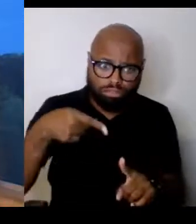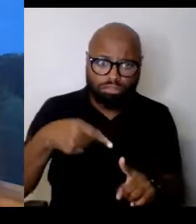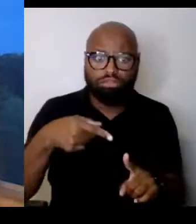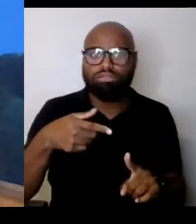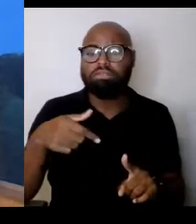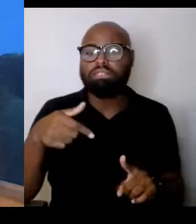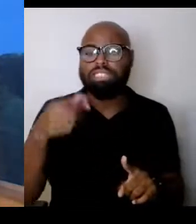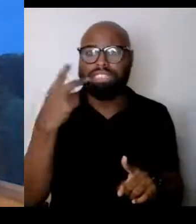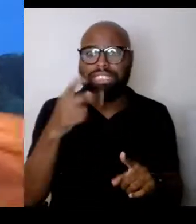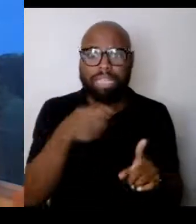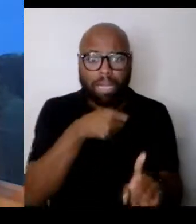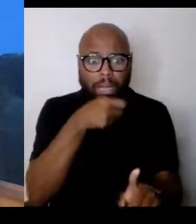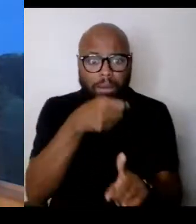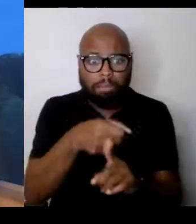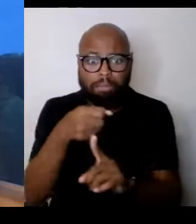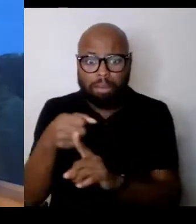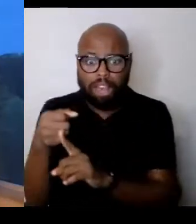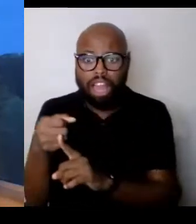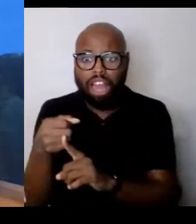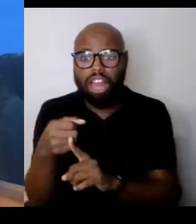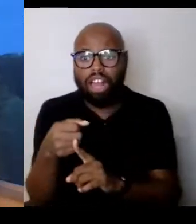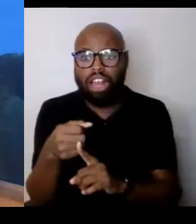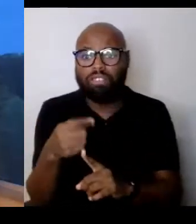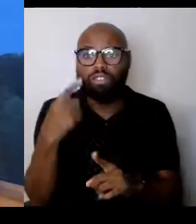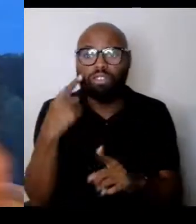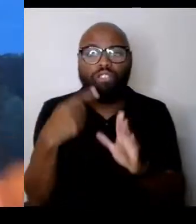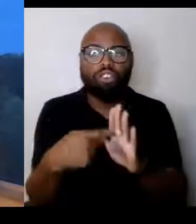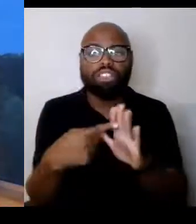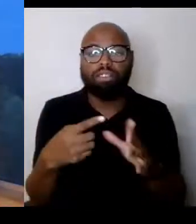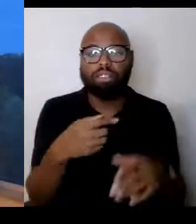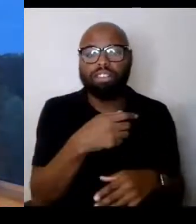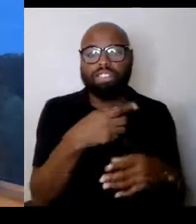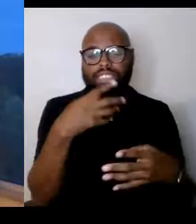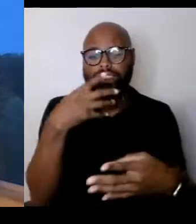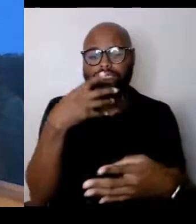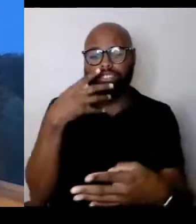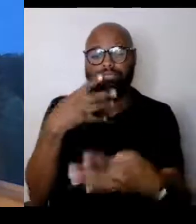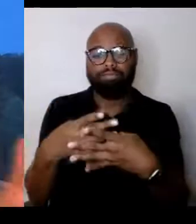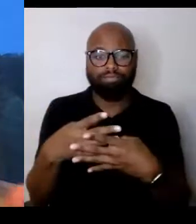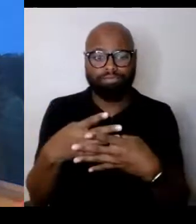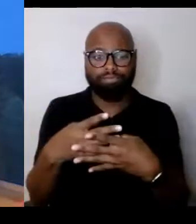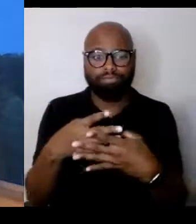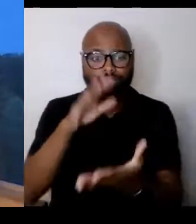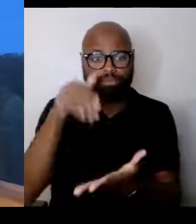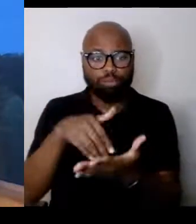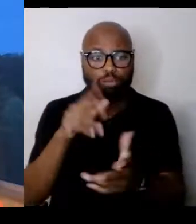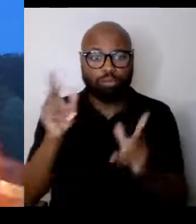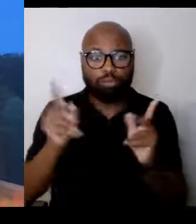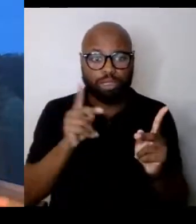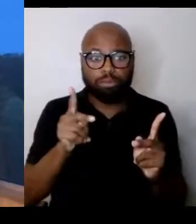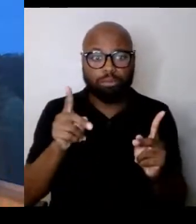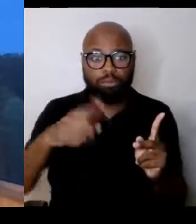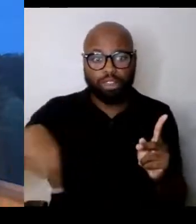in Irwin Detention Center, where people were being forced sterilized,